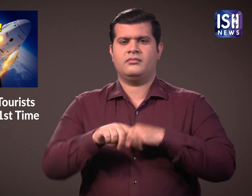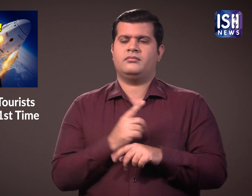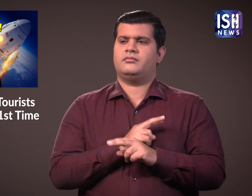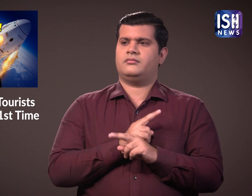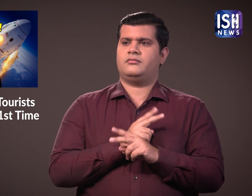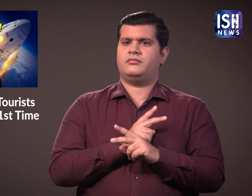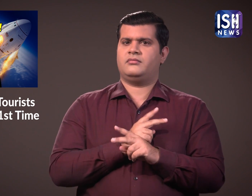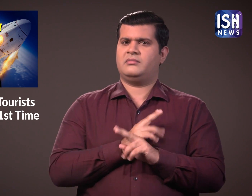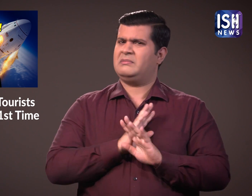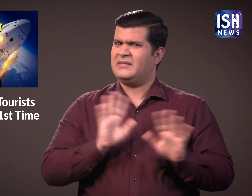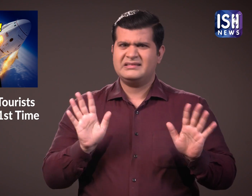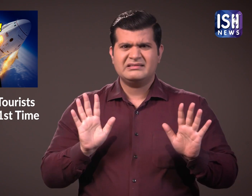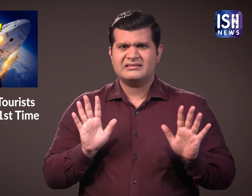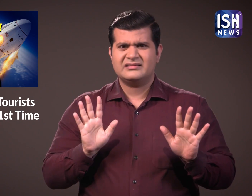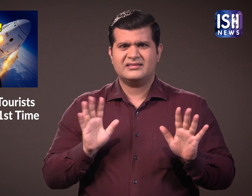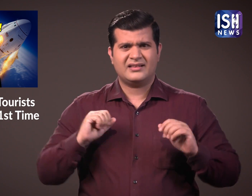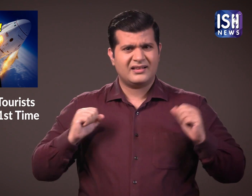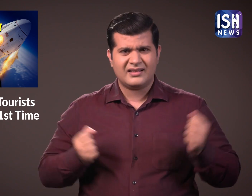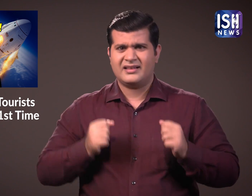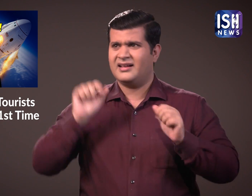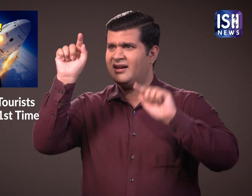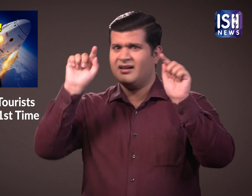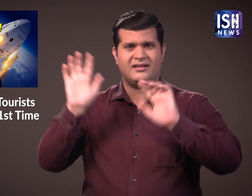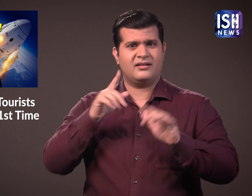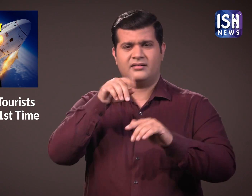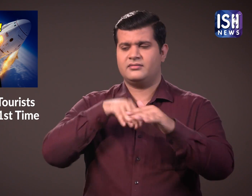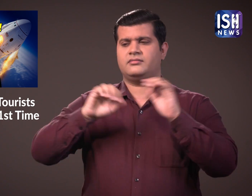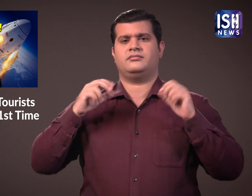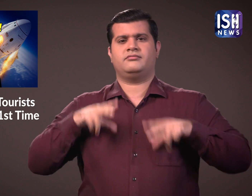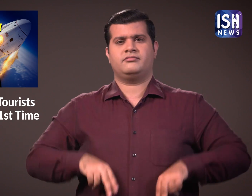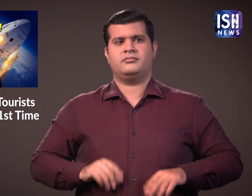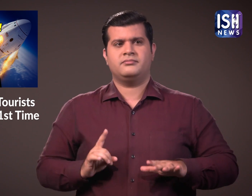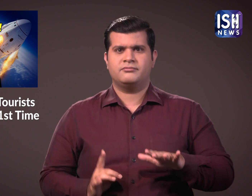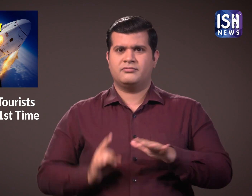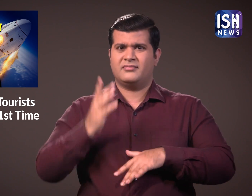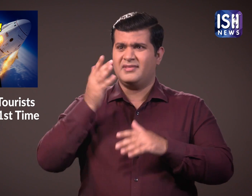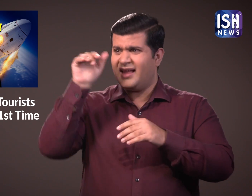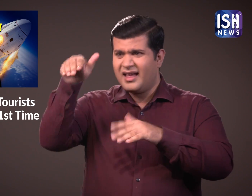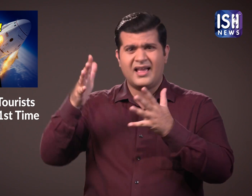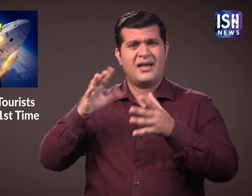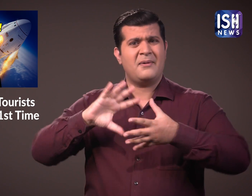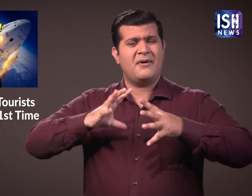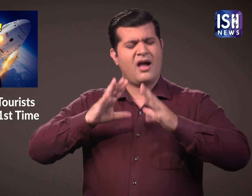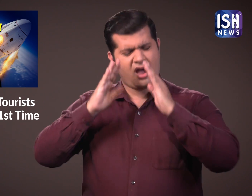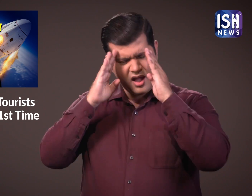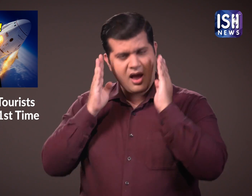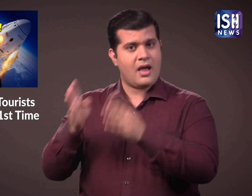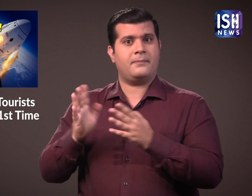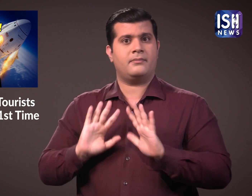the 4 people onboard merely enjoy the ride. They have to do nothing as the rocket is fully automatic.